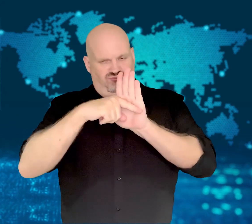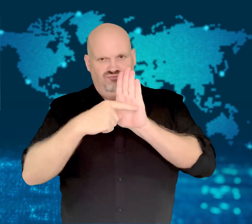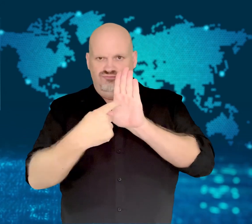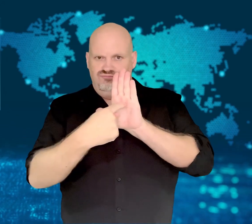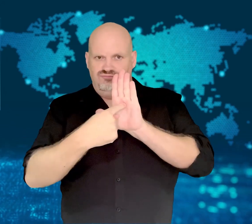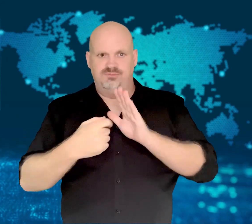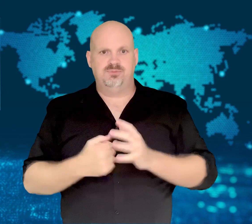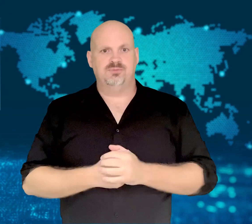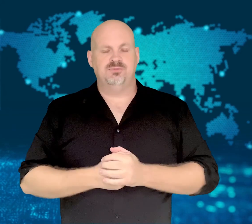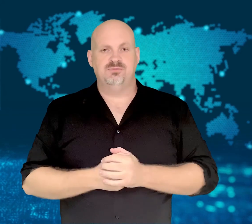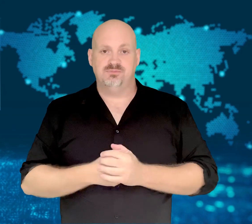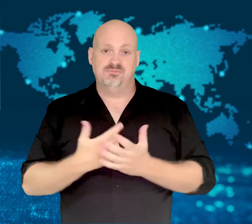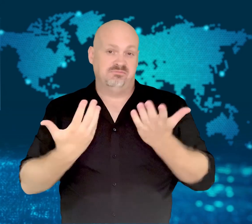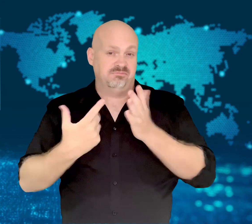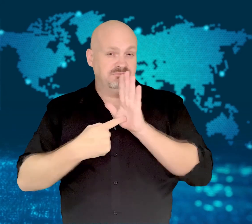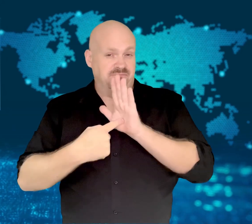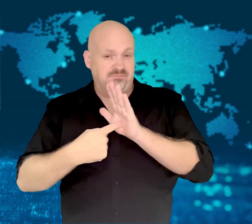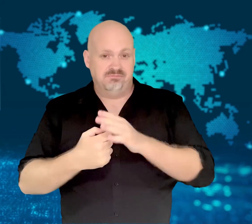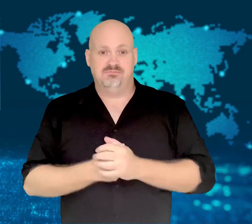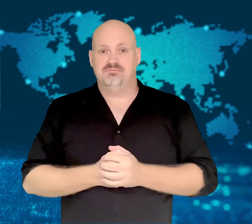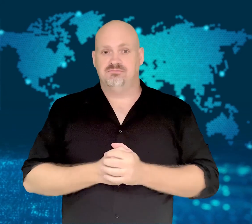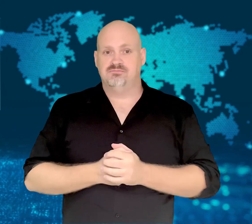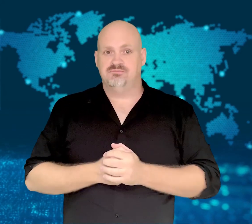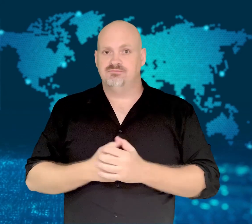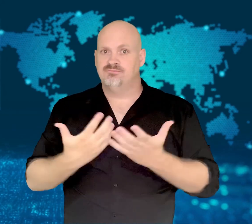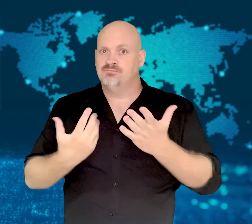its nuclear weapons first.